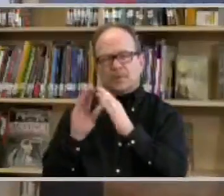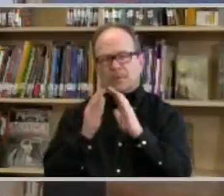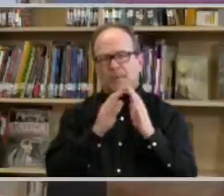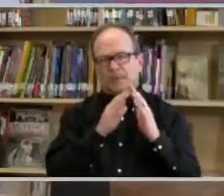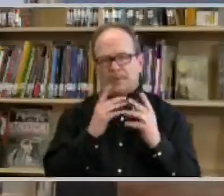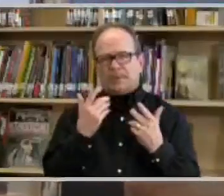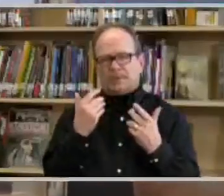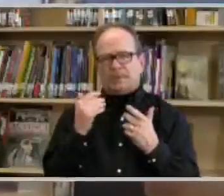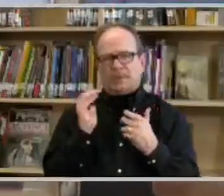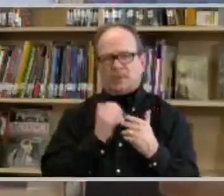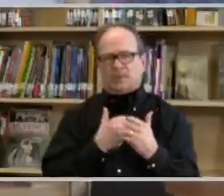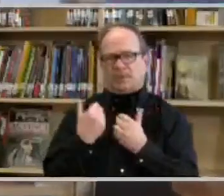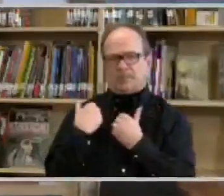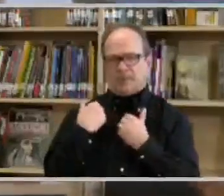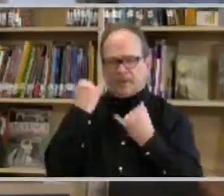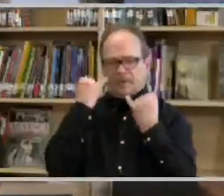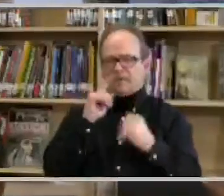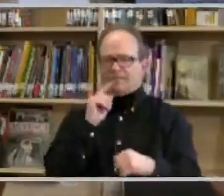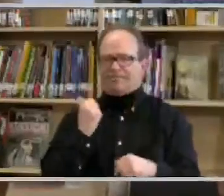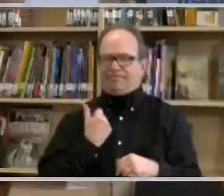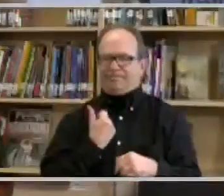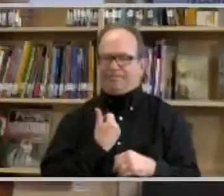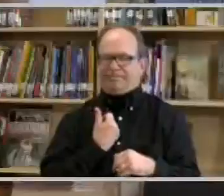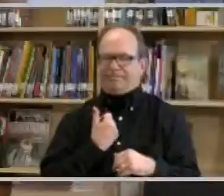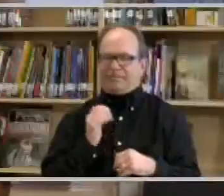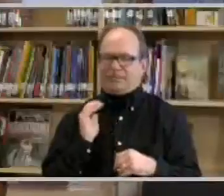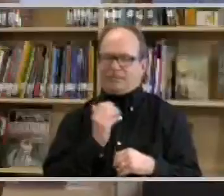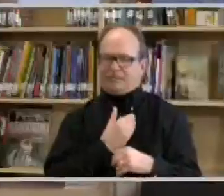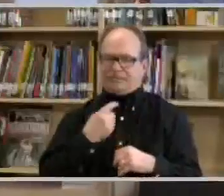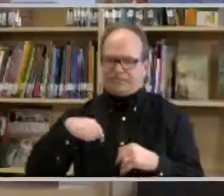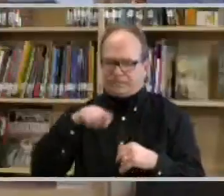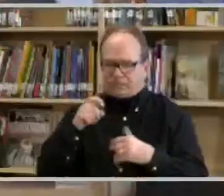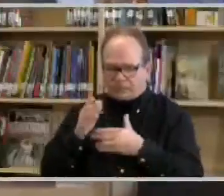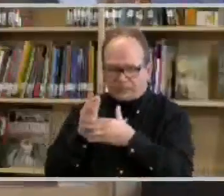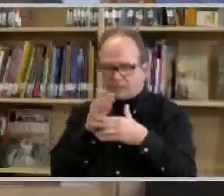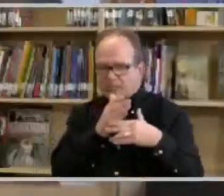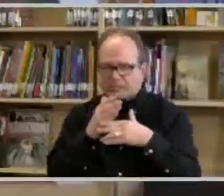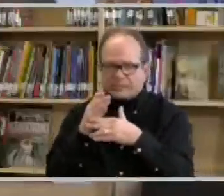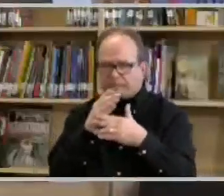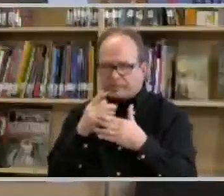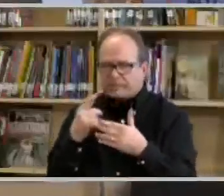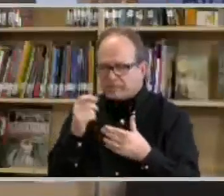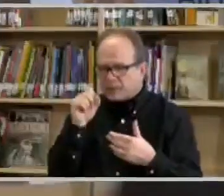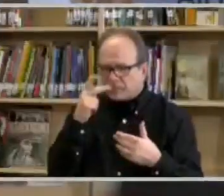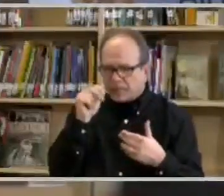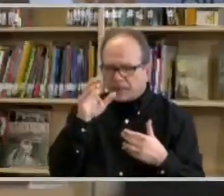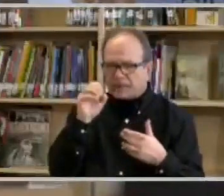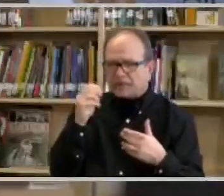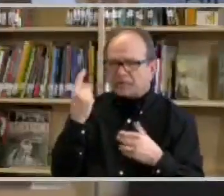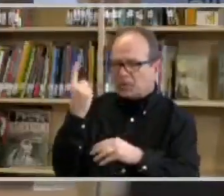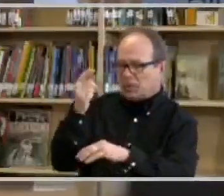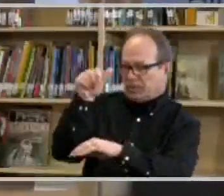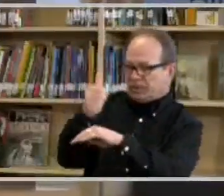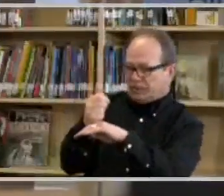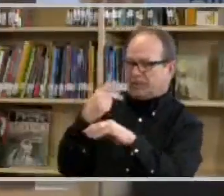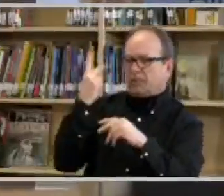WE GOT TO GET TO THIS CONCEPT OUR COMMUNITY, OUR RESPONSIBILITY.